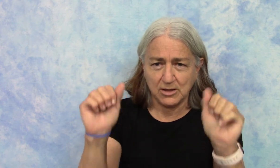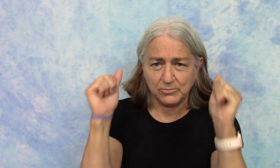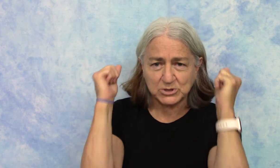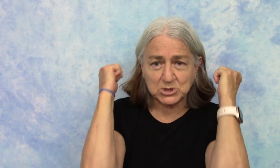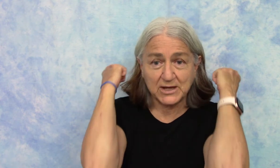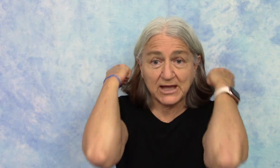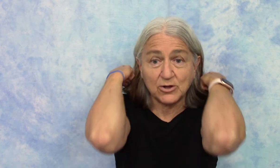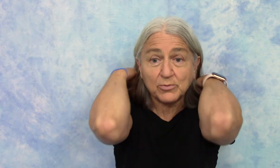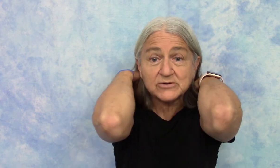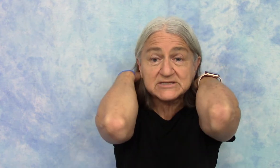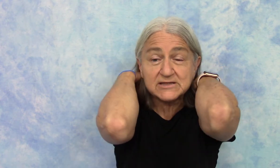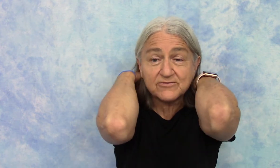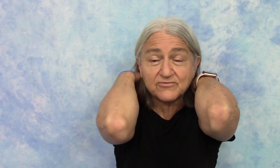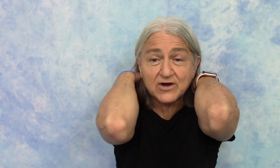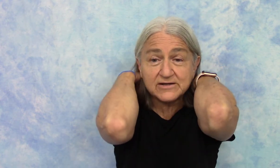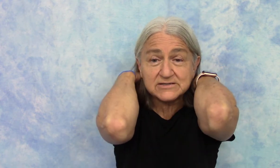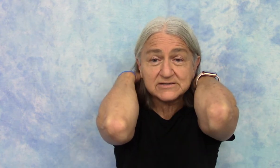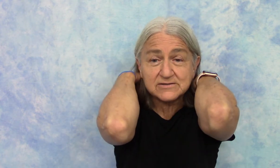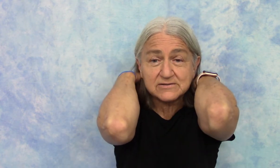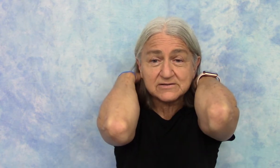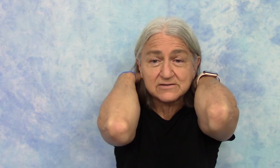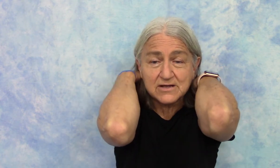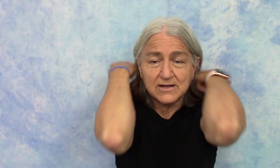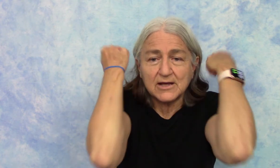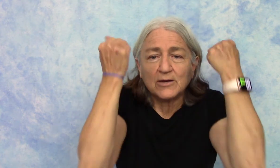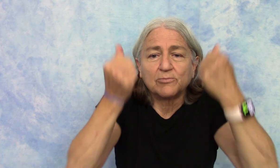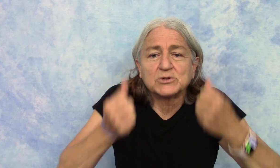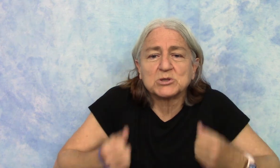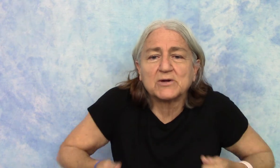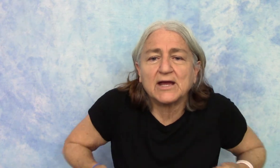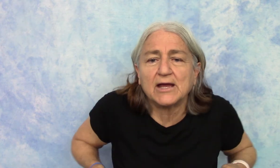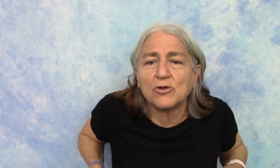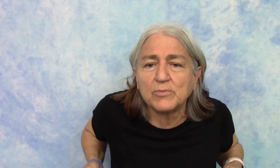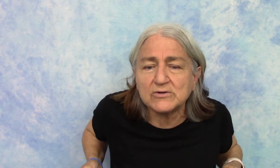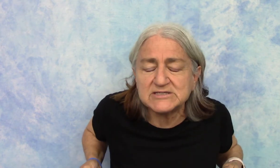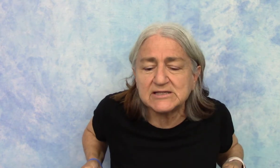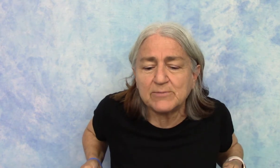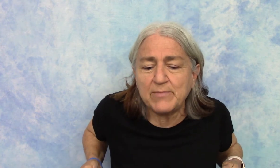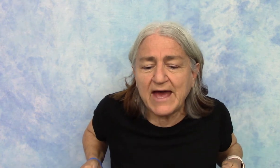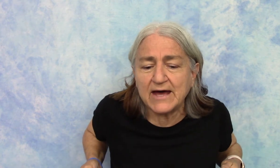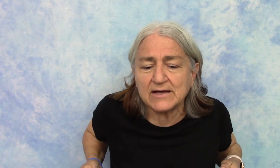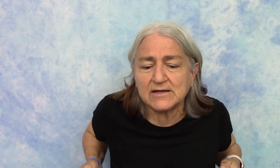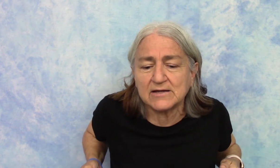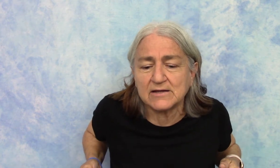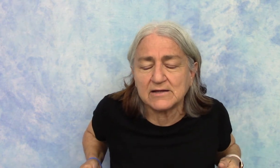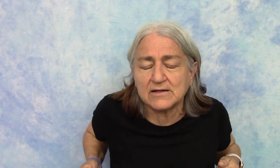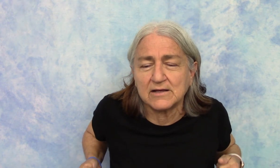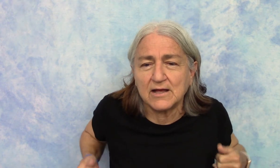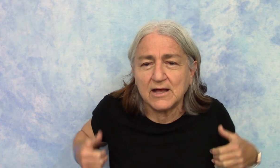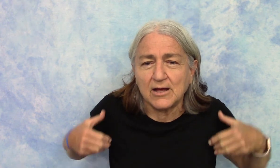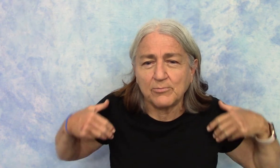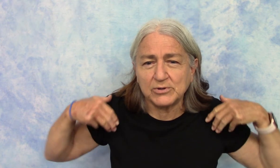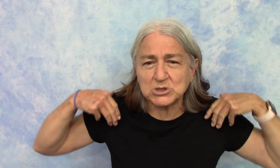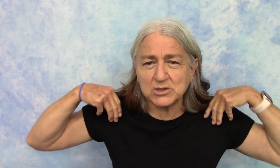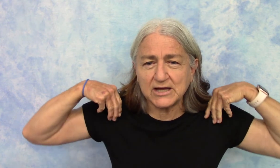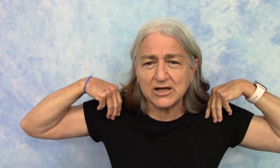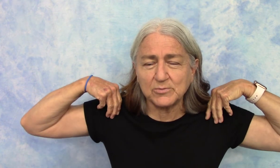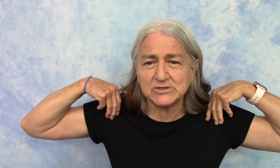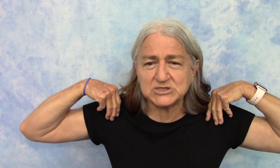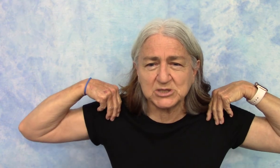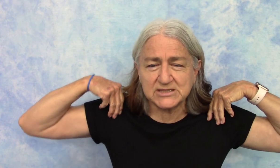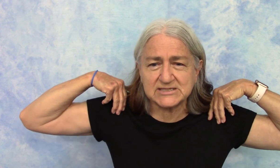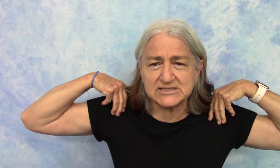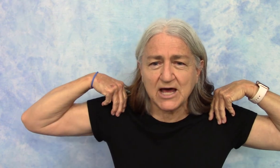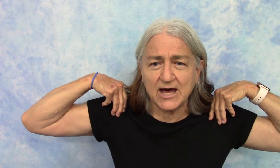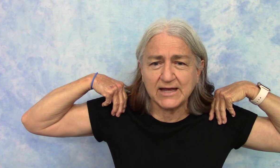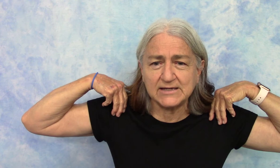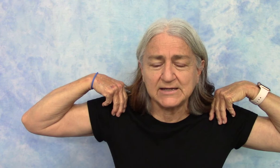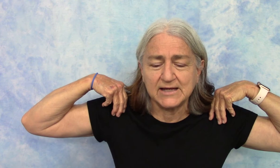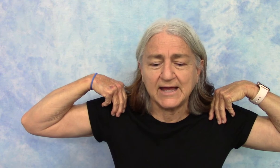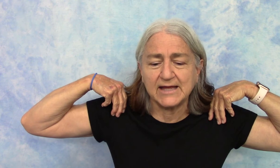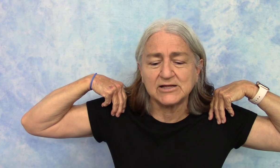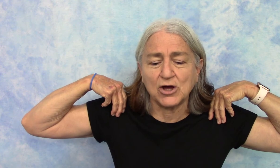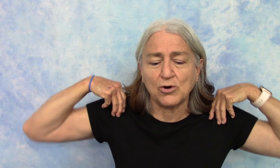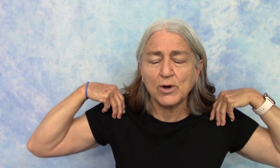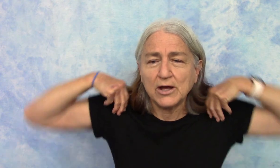Put your elbows in the front. Put your elbows in the back. Put your elbows to the side and go